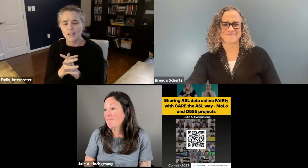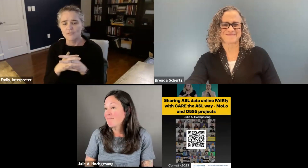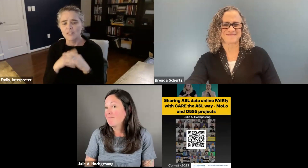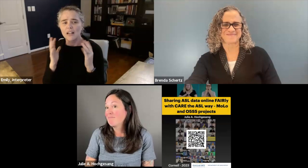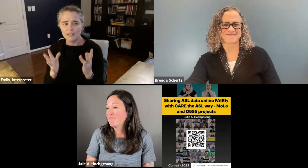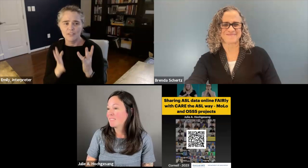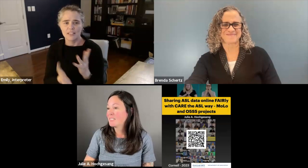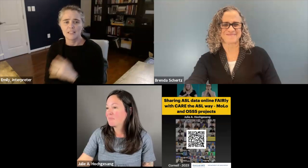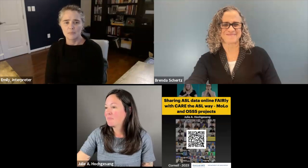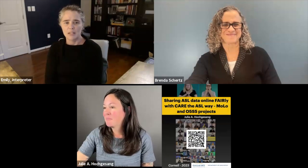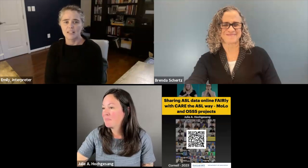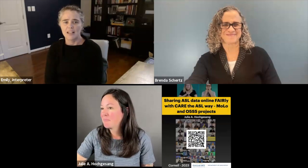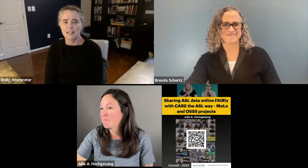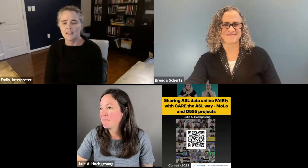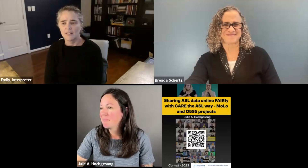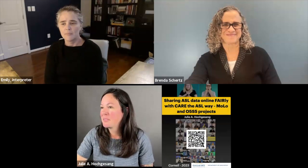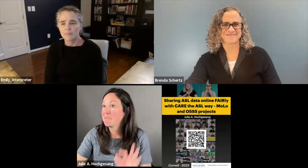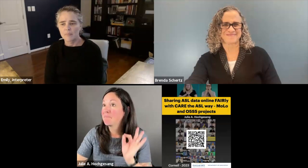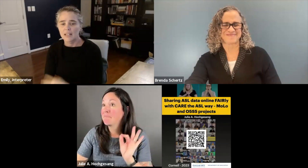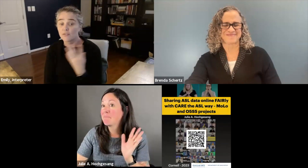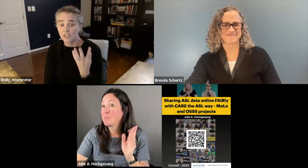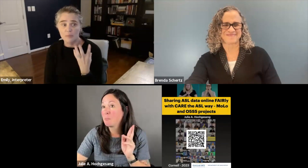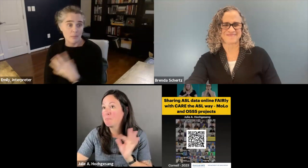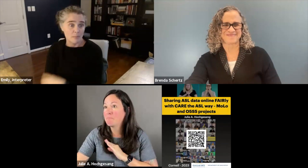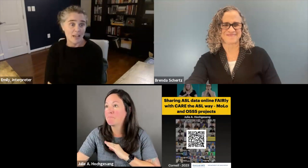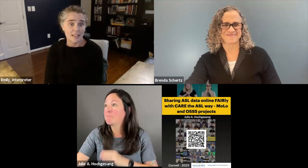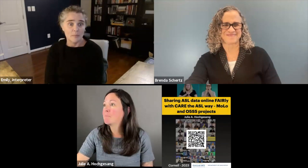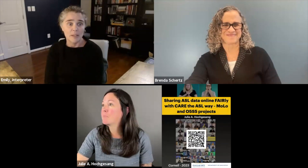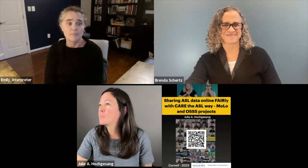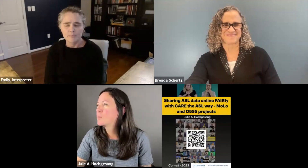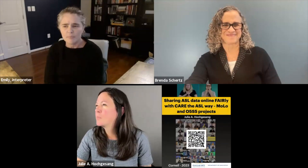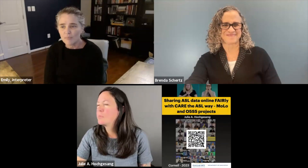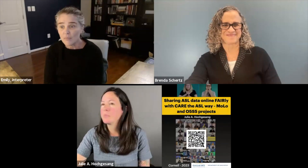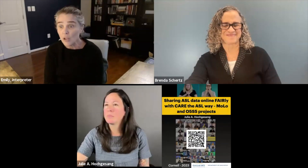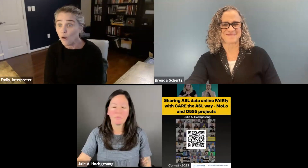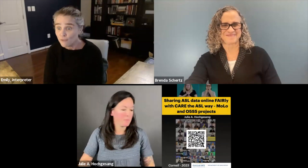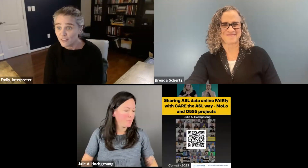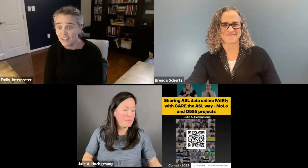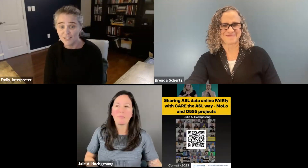have a lot of feelings about that as very problematic but hopefully all of